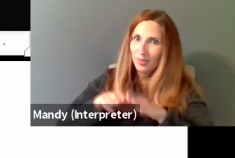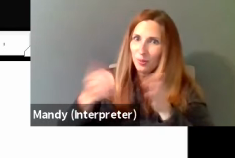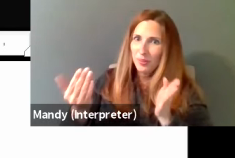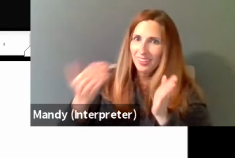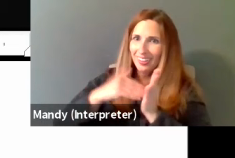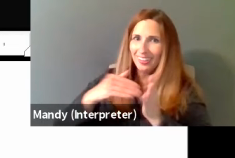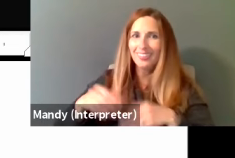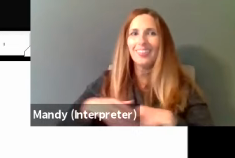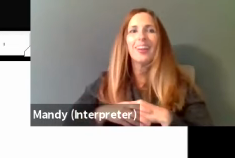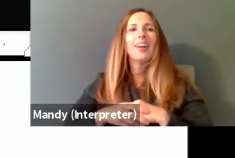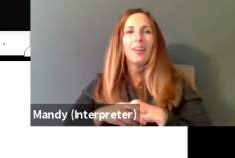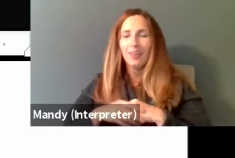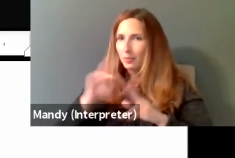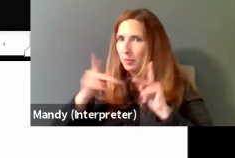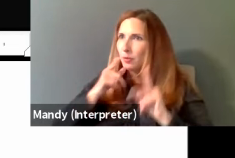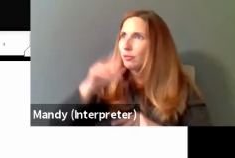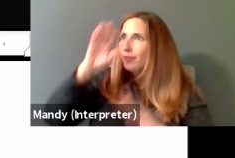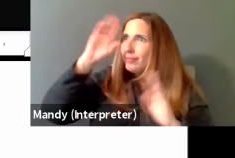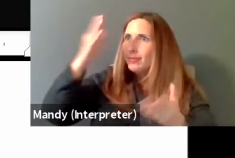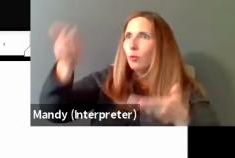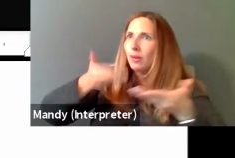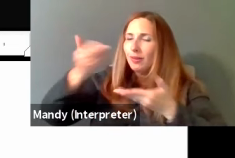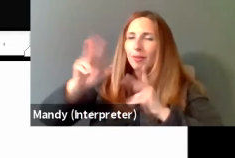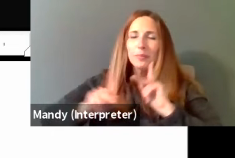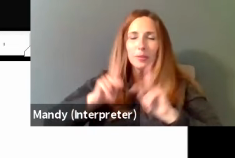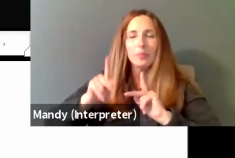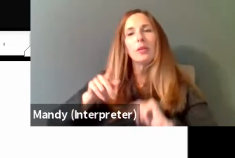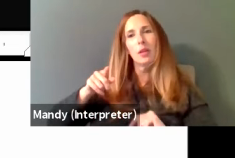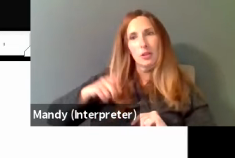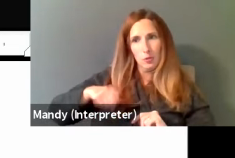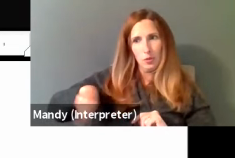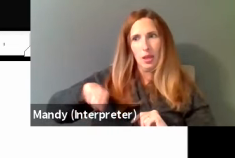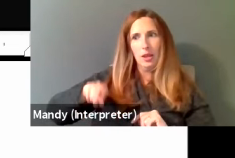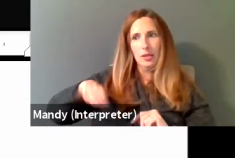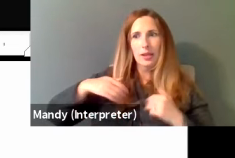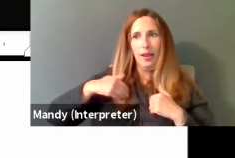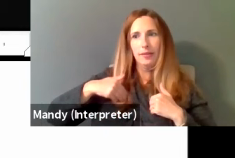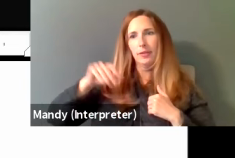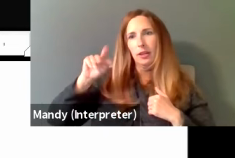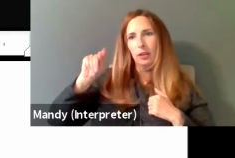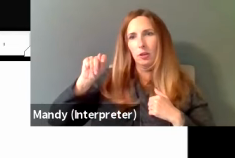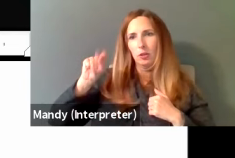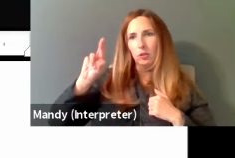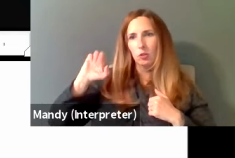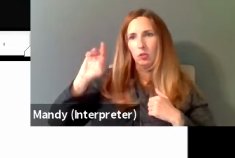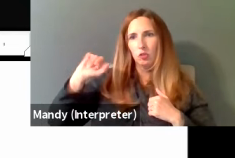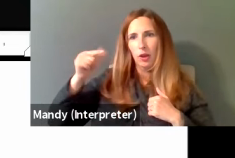that greet the public. They can have tracking mechanisms where they keep track.